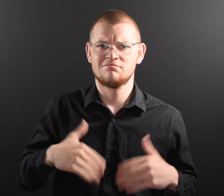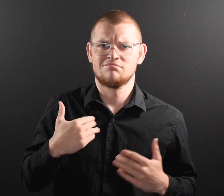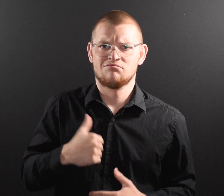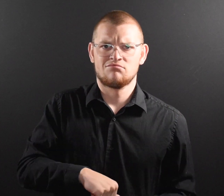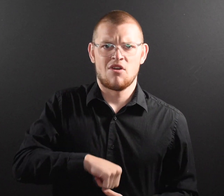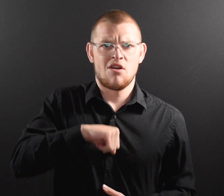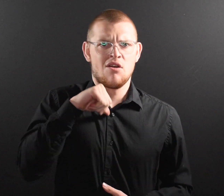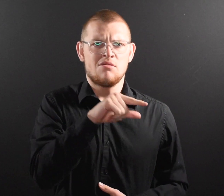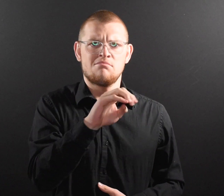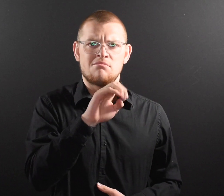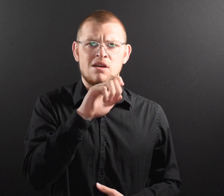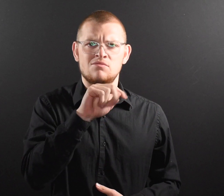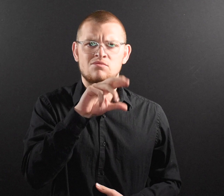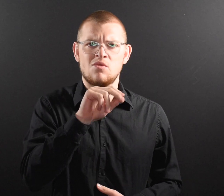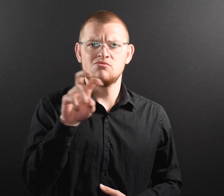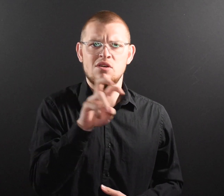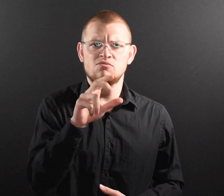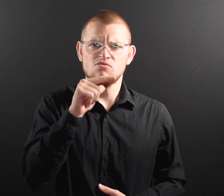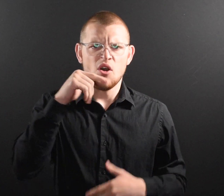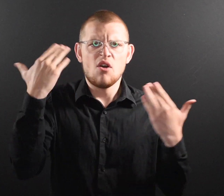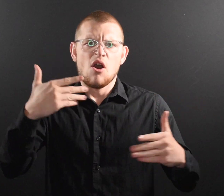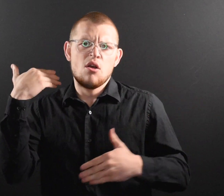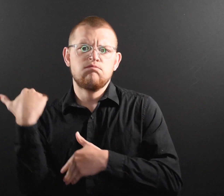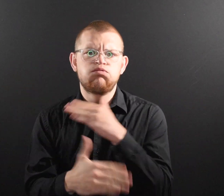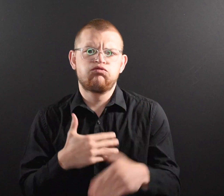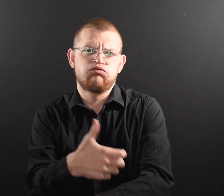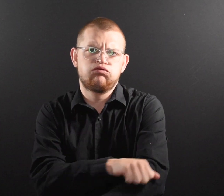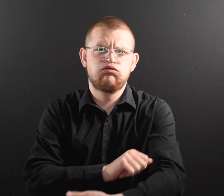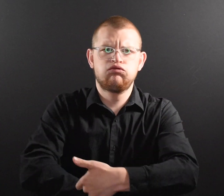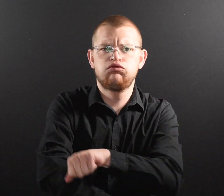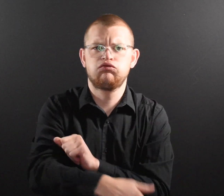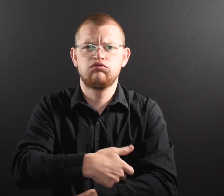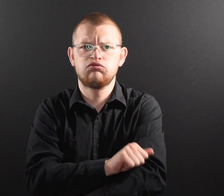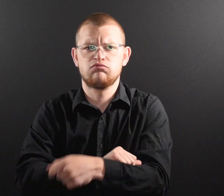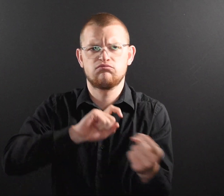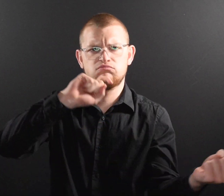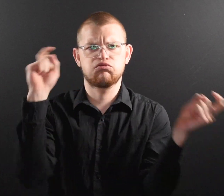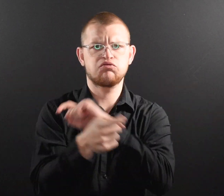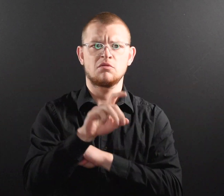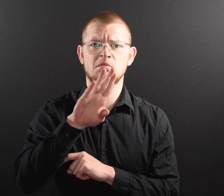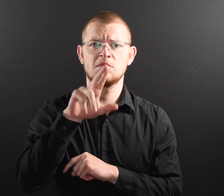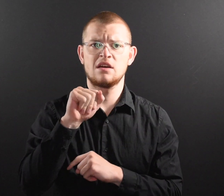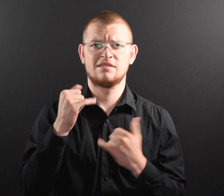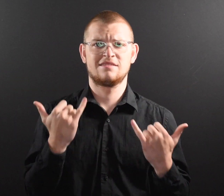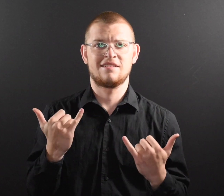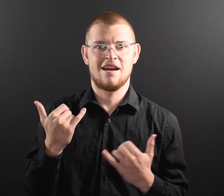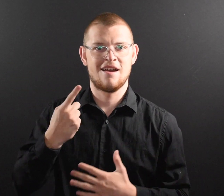“We’re proud of Metro Transit, who rolled up their sleeves to retrofit these buses so more